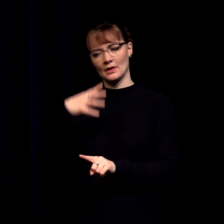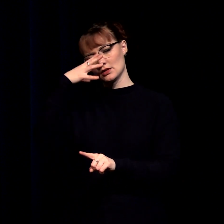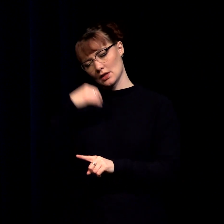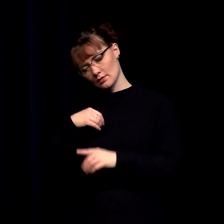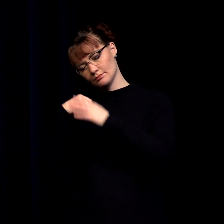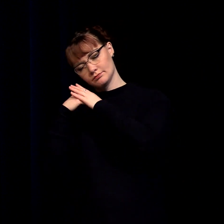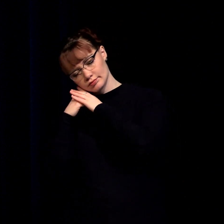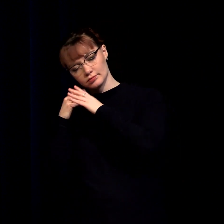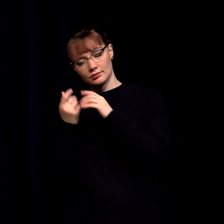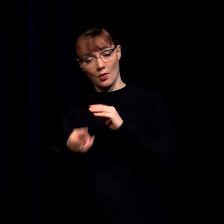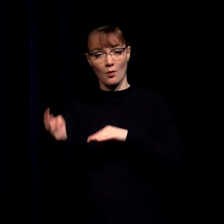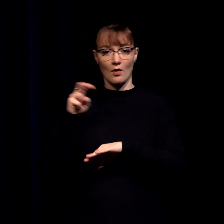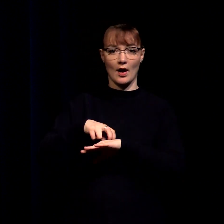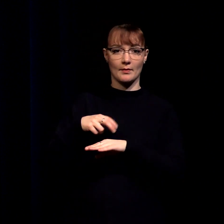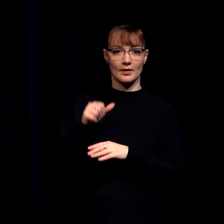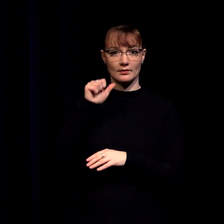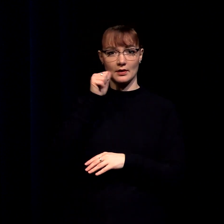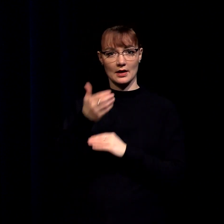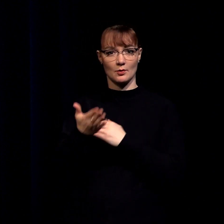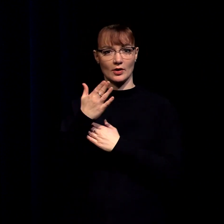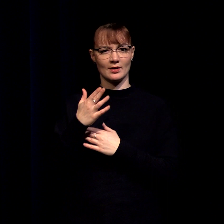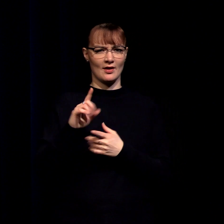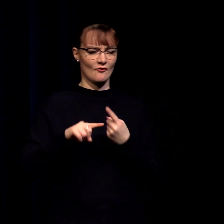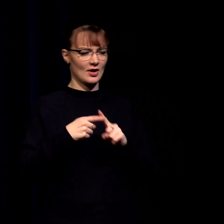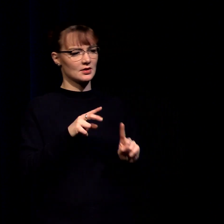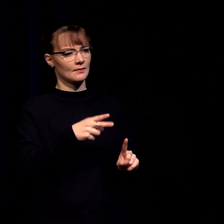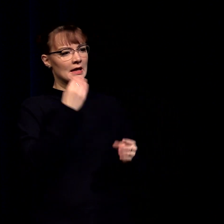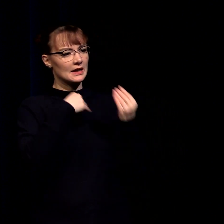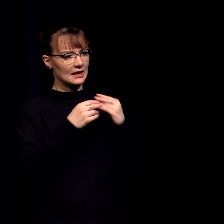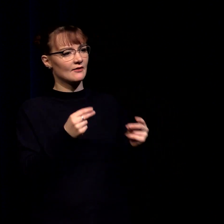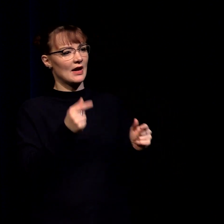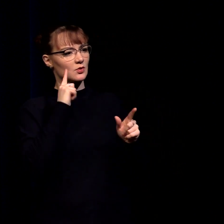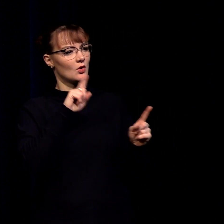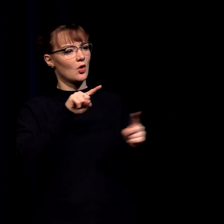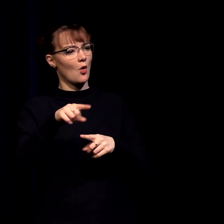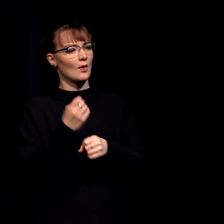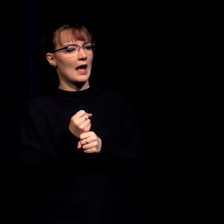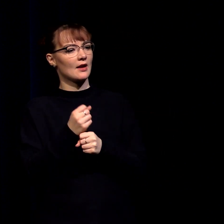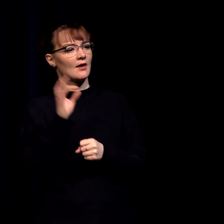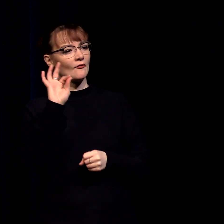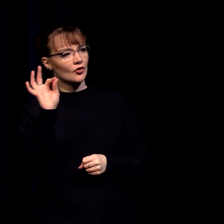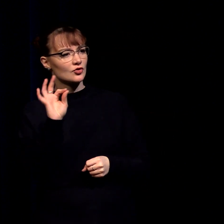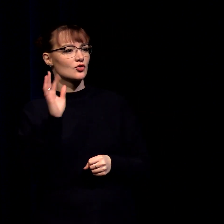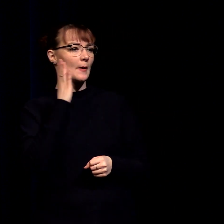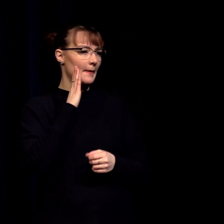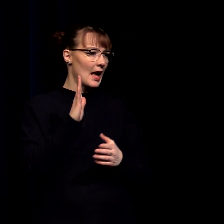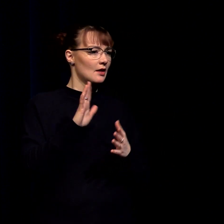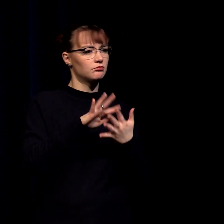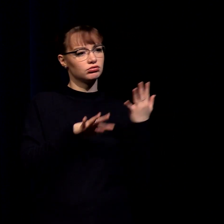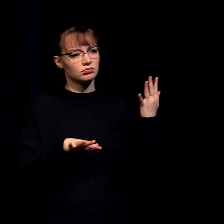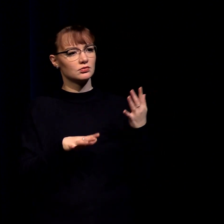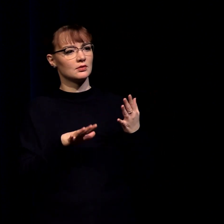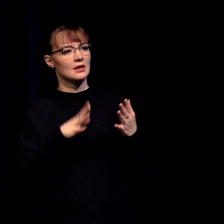woke up the next morning and they said here's the deal. Eat your breakfast quick because we're gonna go get you some bedroom furniture. We want you to sleep in your own place